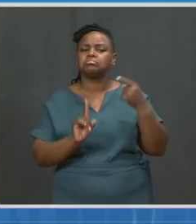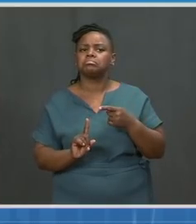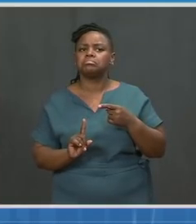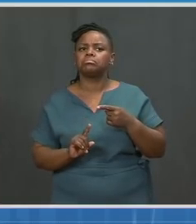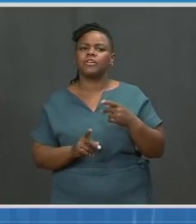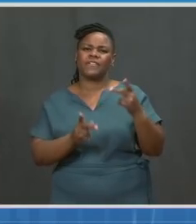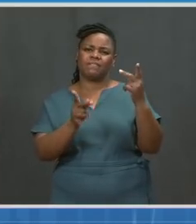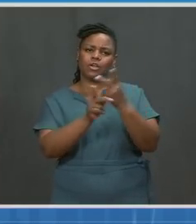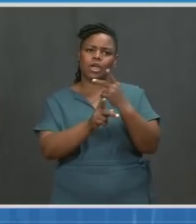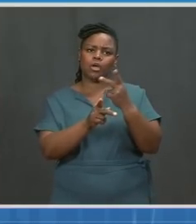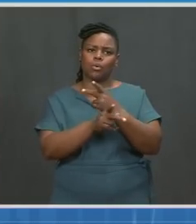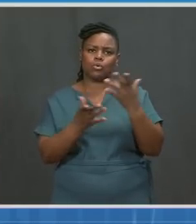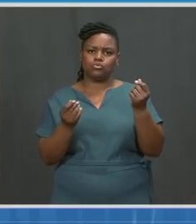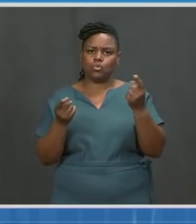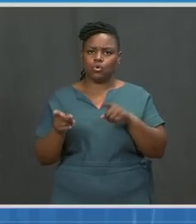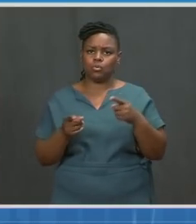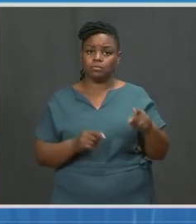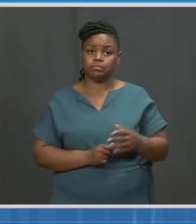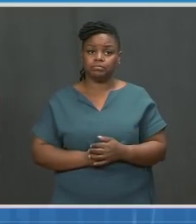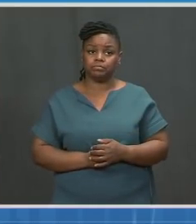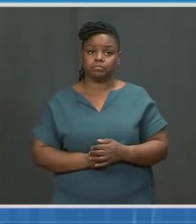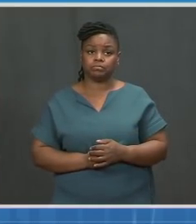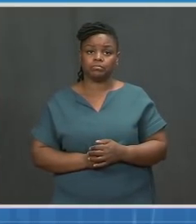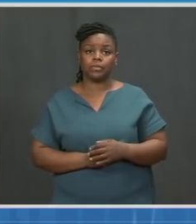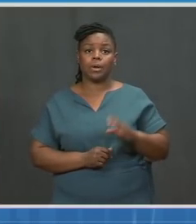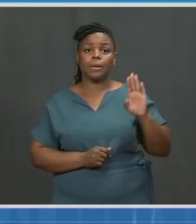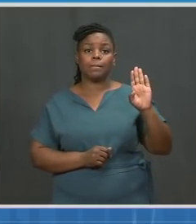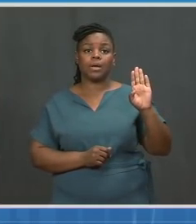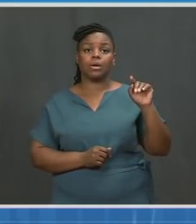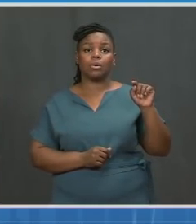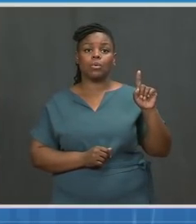First, the B117 -- the original UK variant --